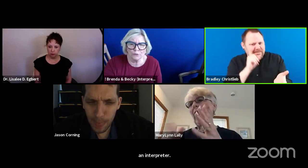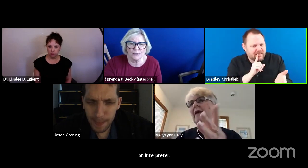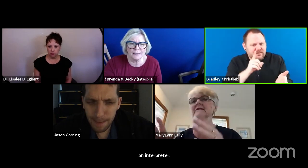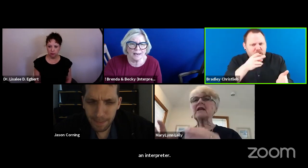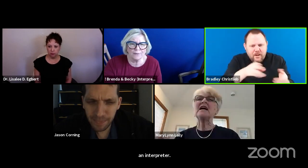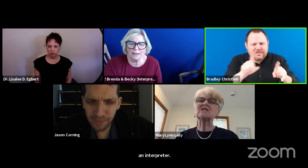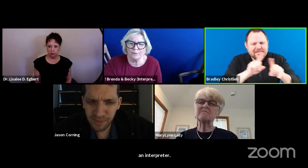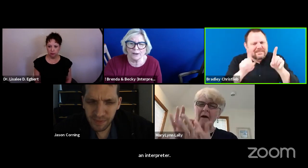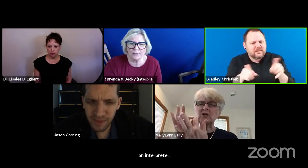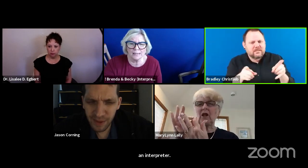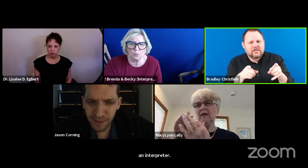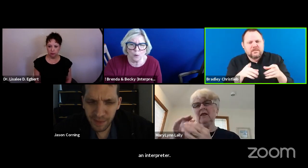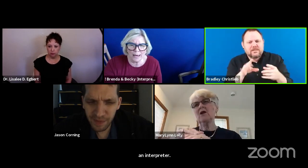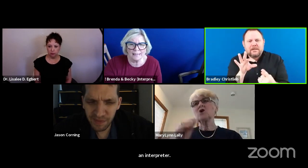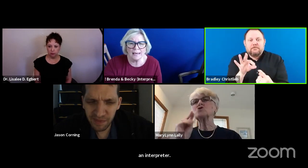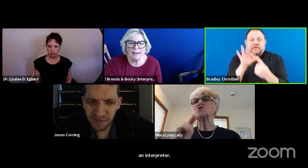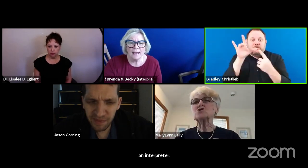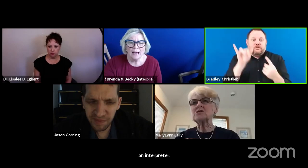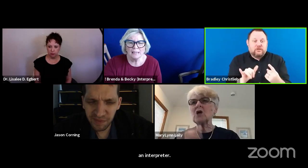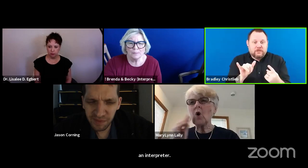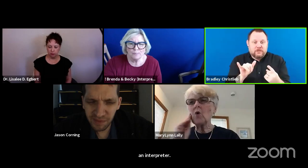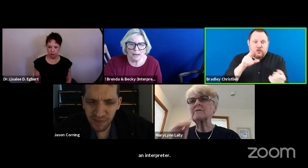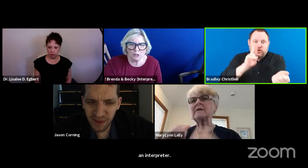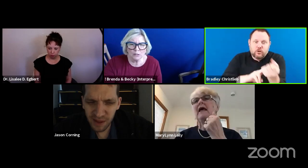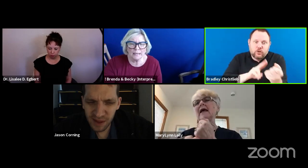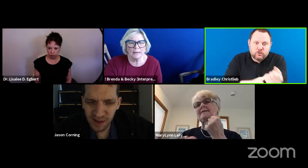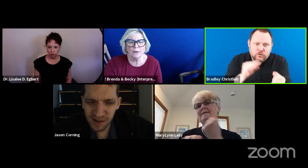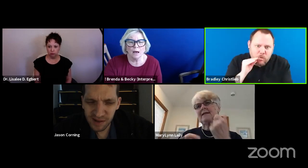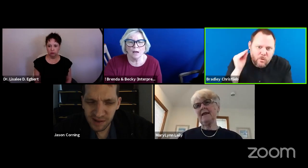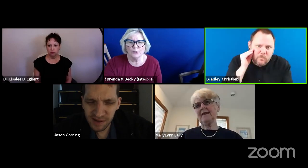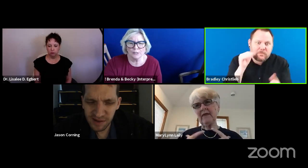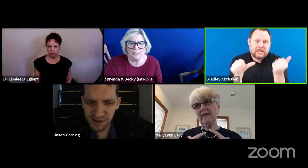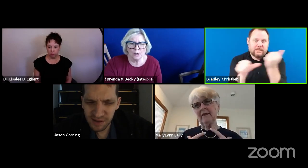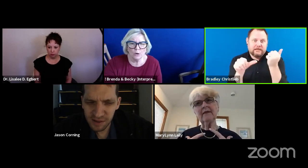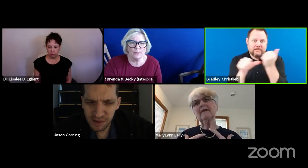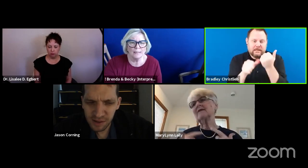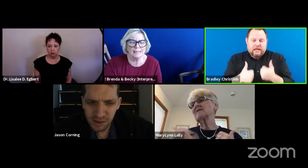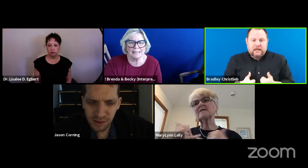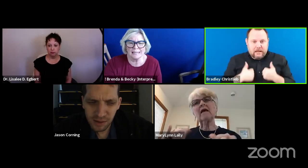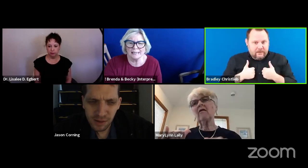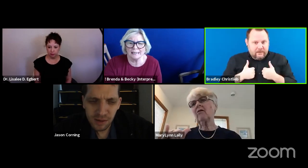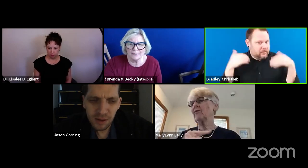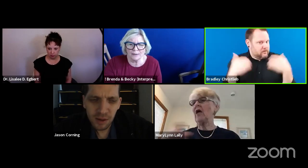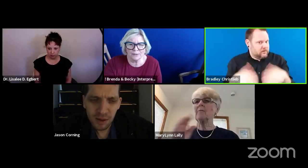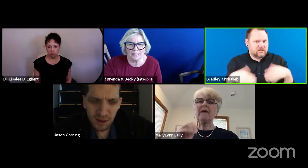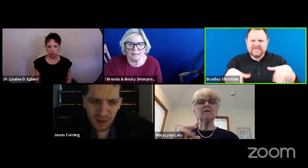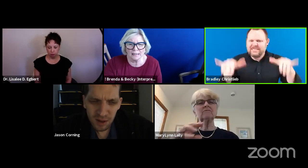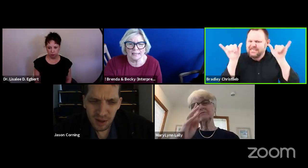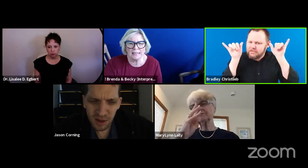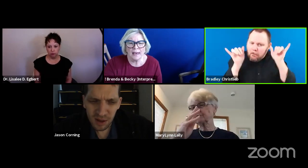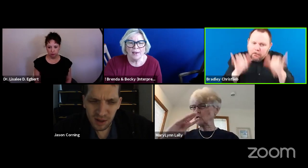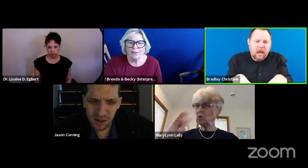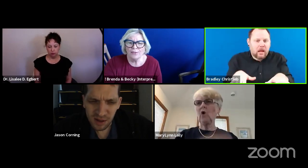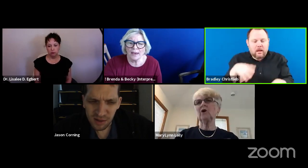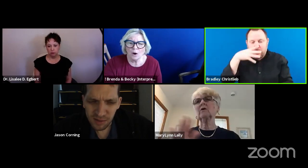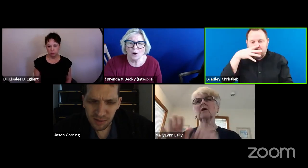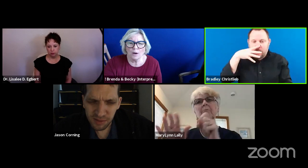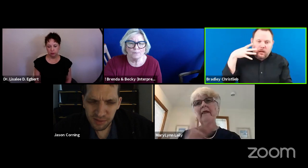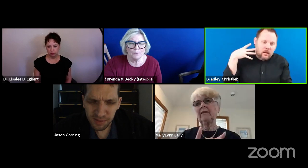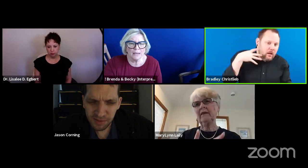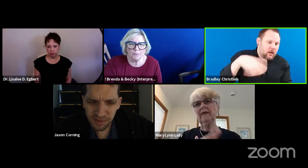the Deaf in various ways, especially nursing home and assisted living facilities, Deaf